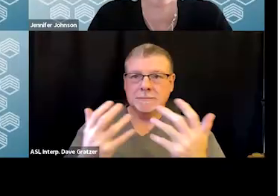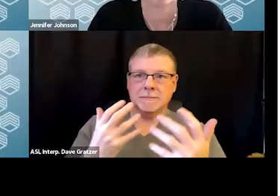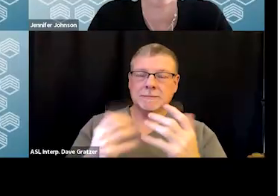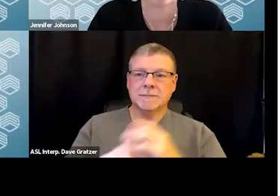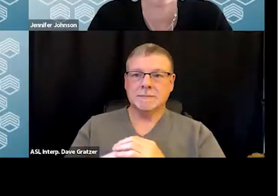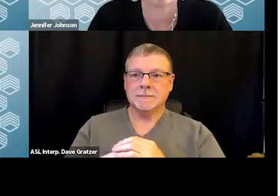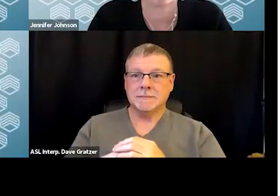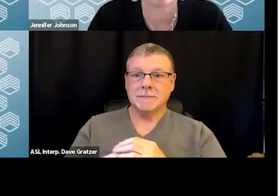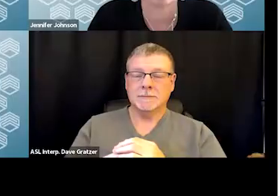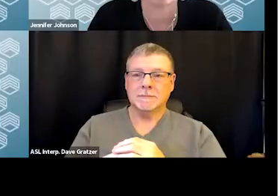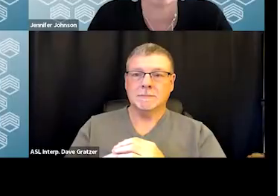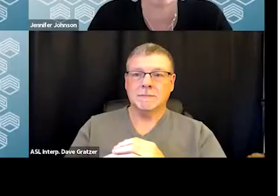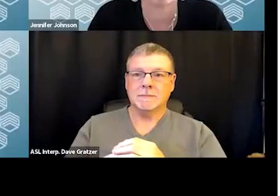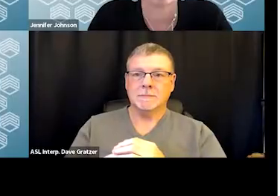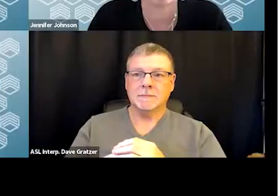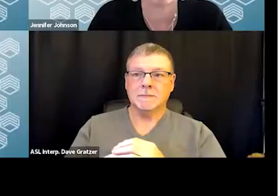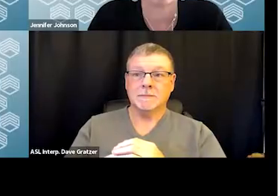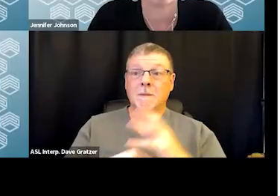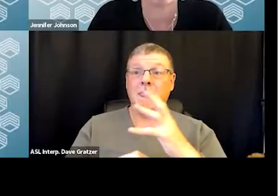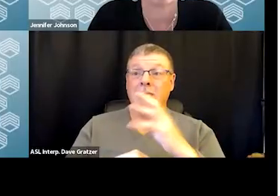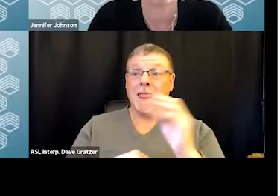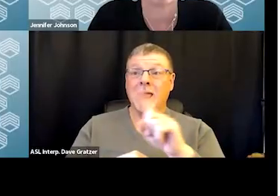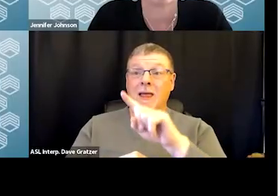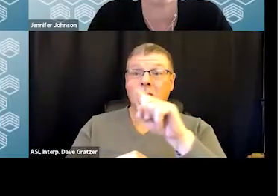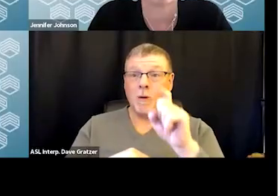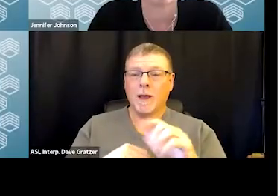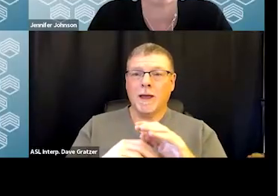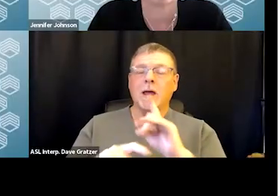you know, the question is actually asking for steps for reporting a judge.